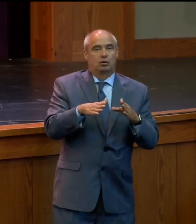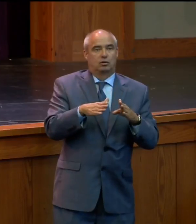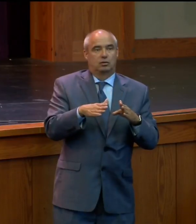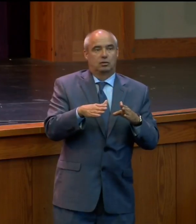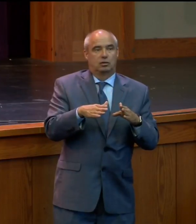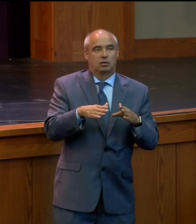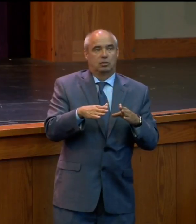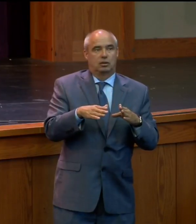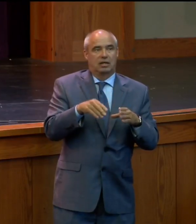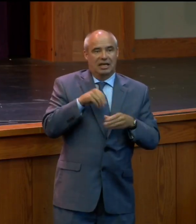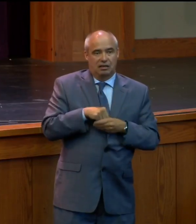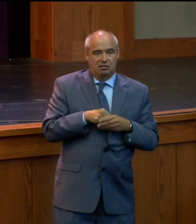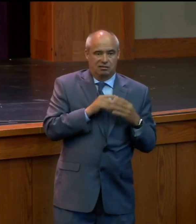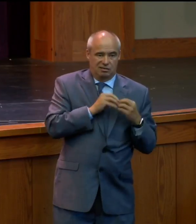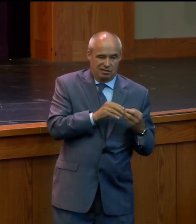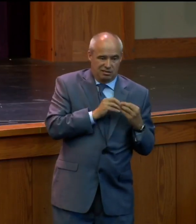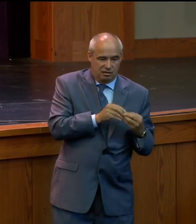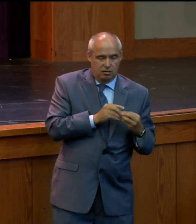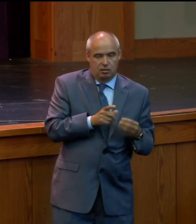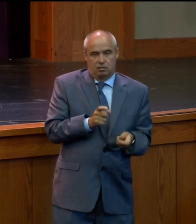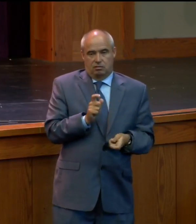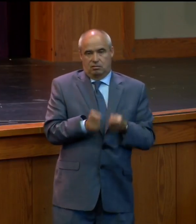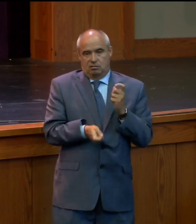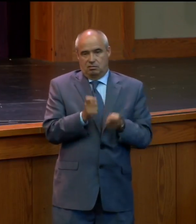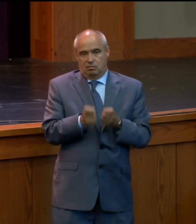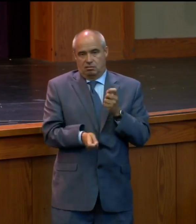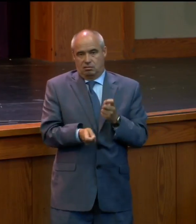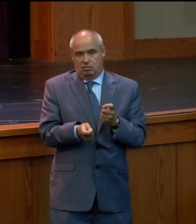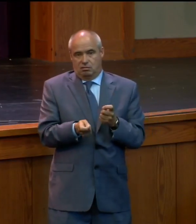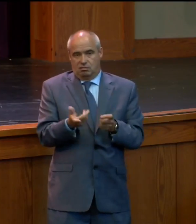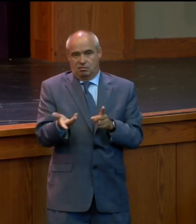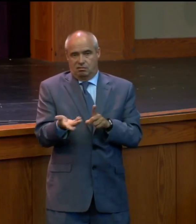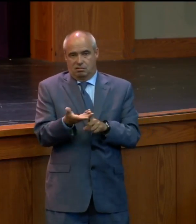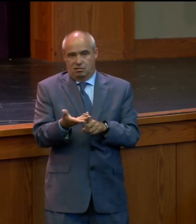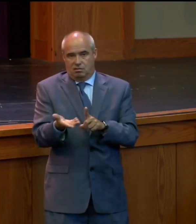THE IN-FIGHTING, MANIPULATION AND PERSONAL AGENDAS WITHIN THE